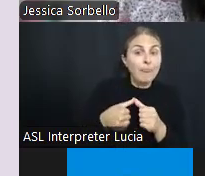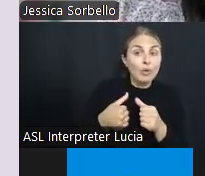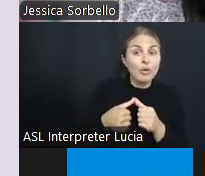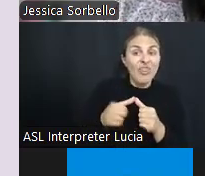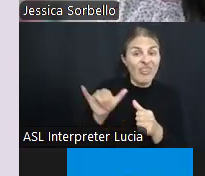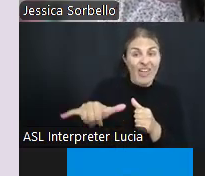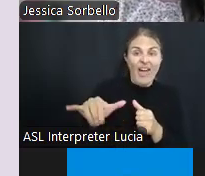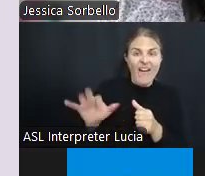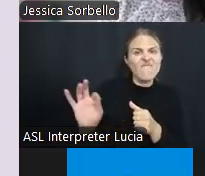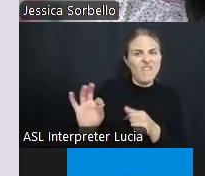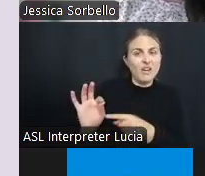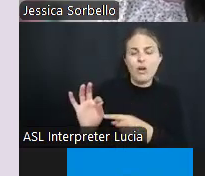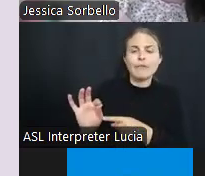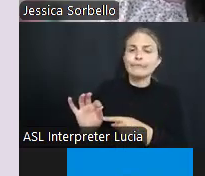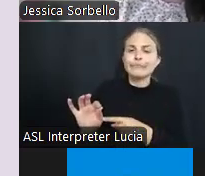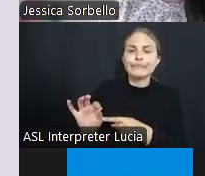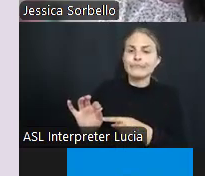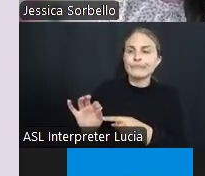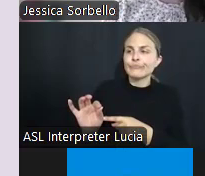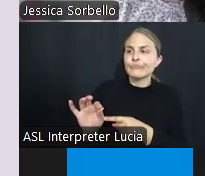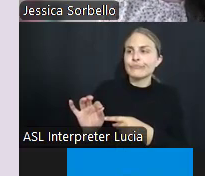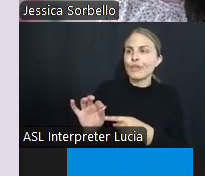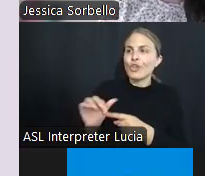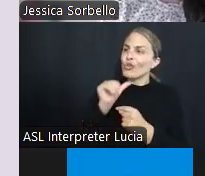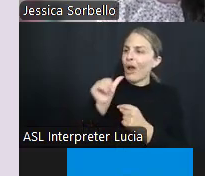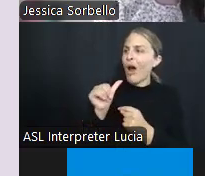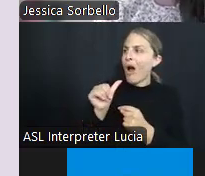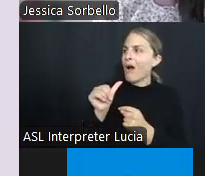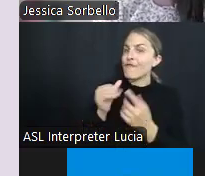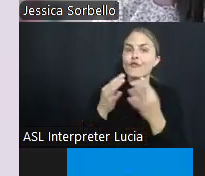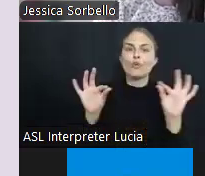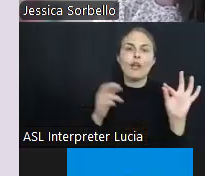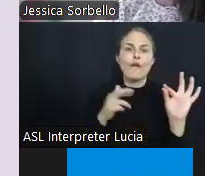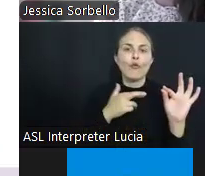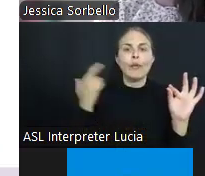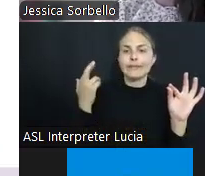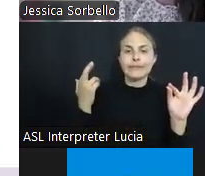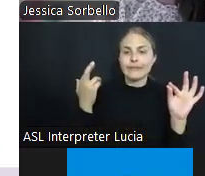are here. So, when we look at those numbers, you